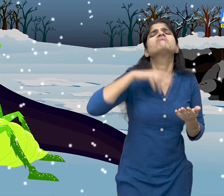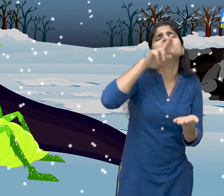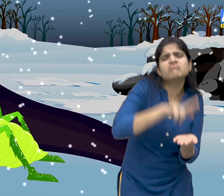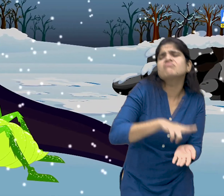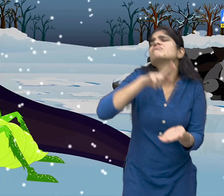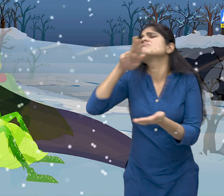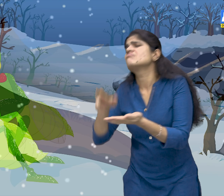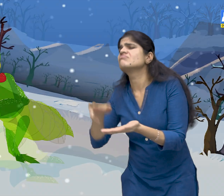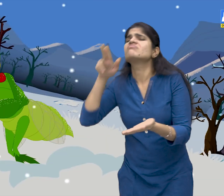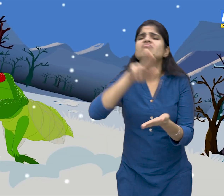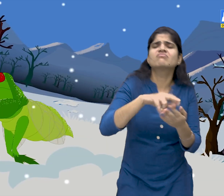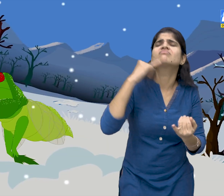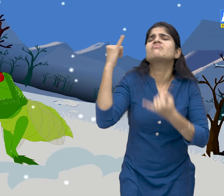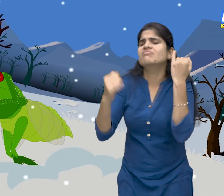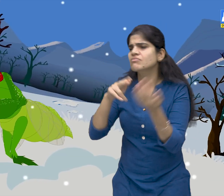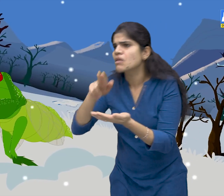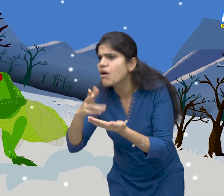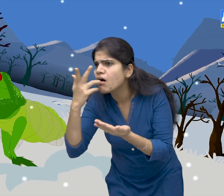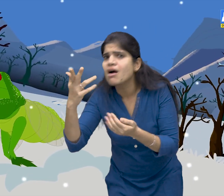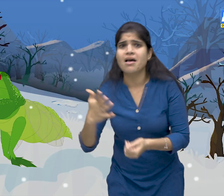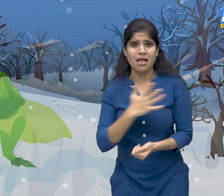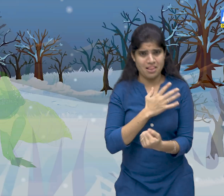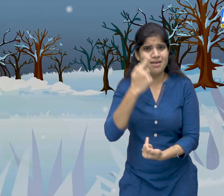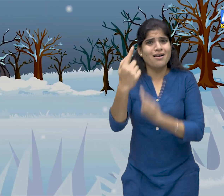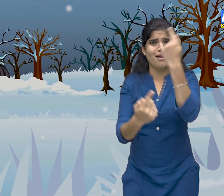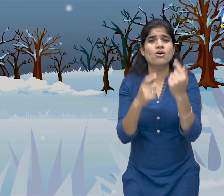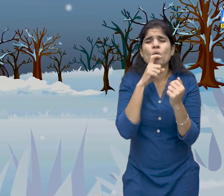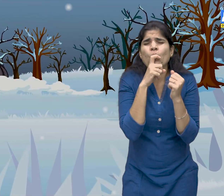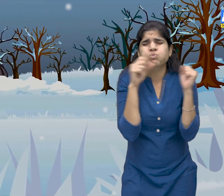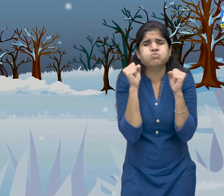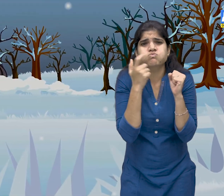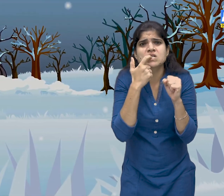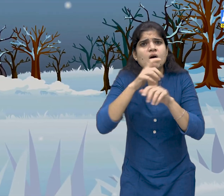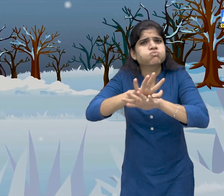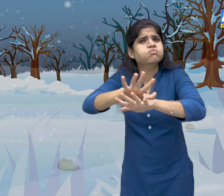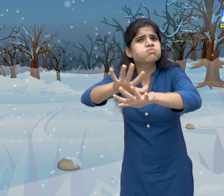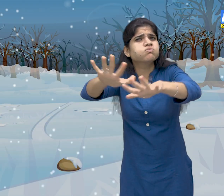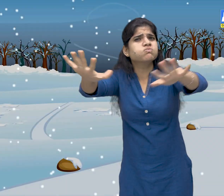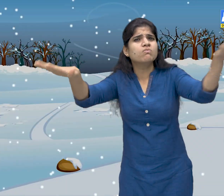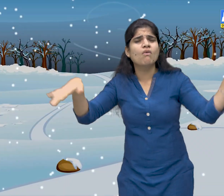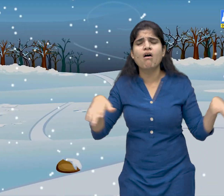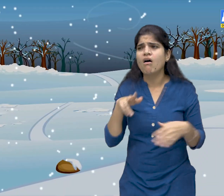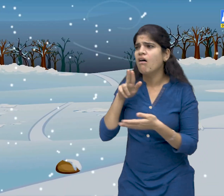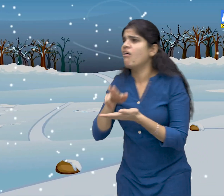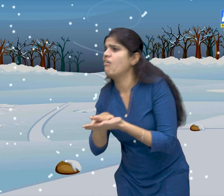He moved ahead in search of food. He saw that the snow covered the large stretch of grass.